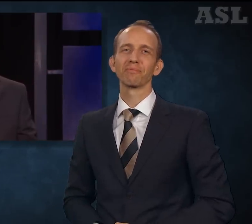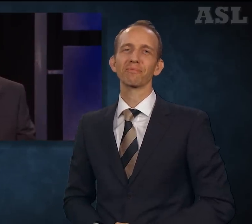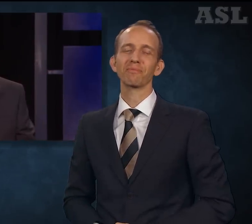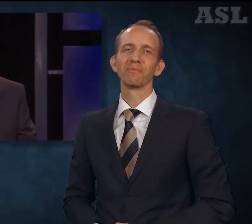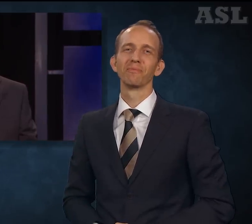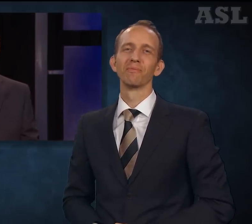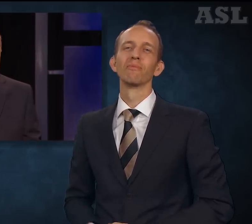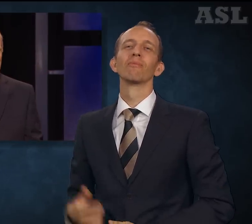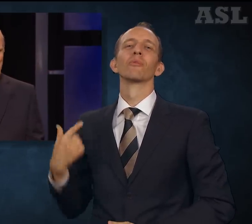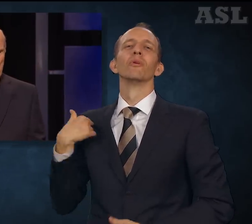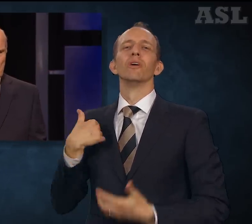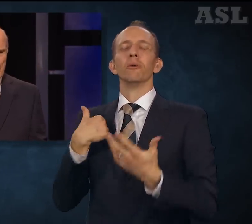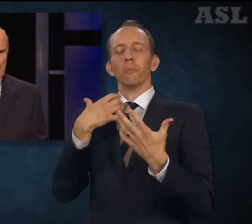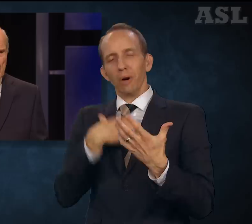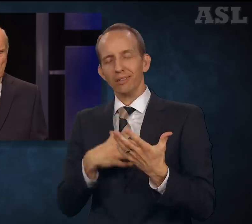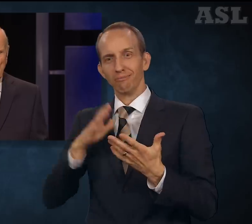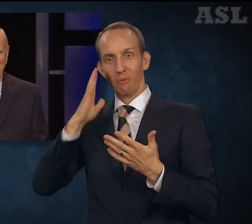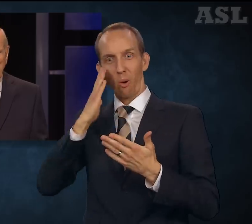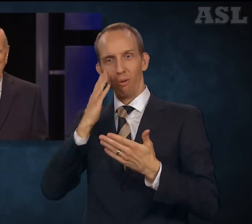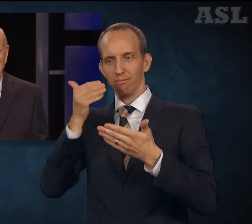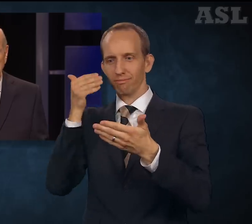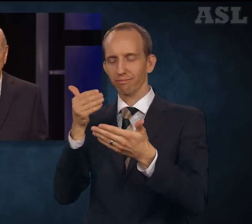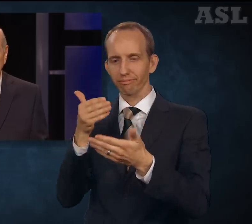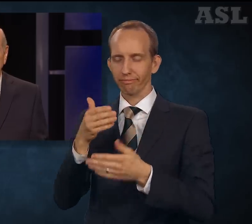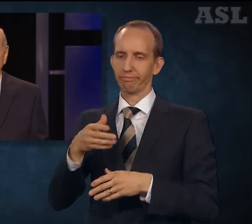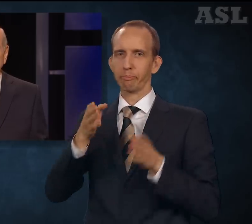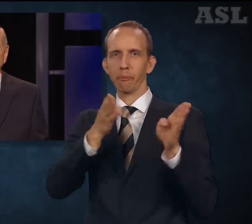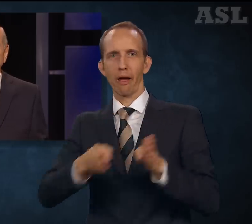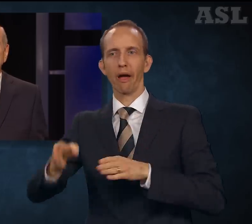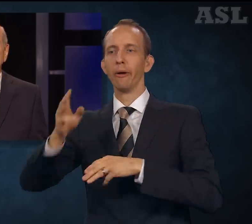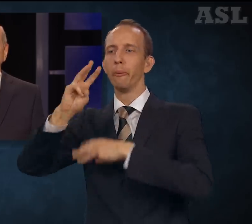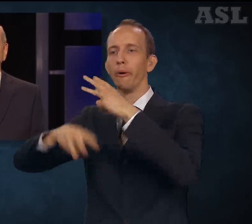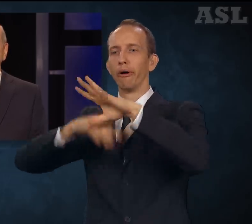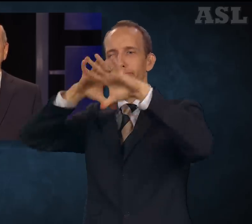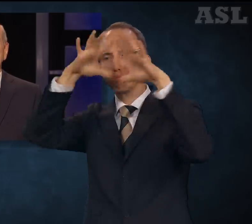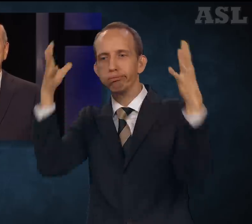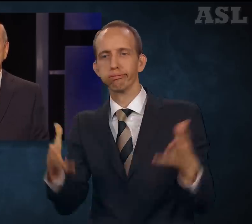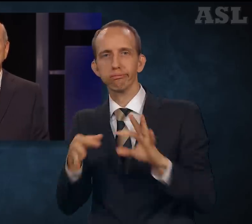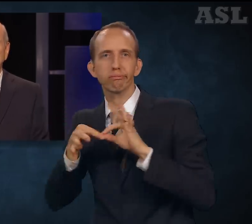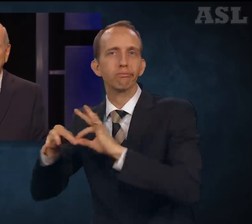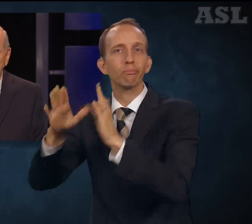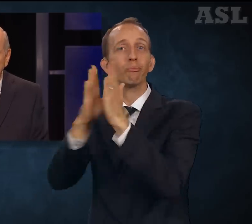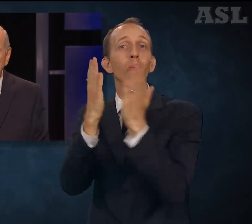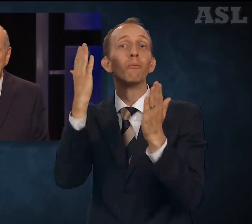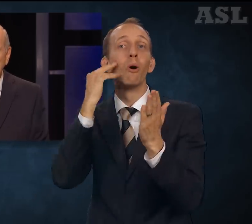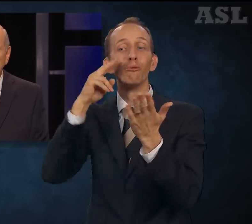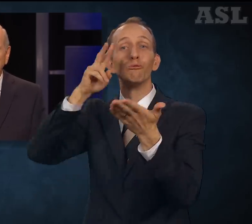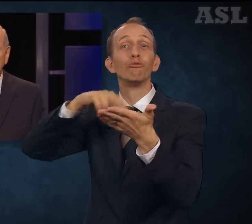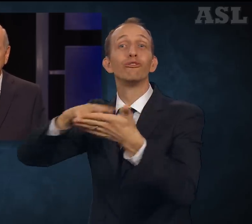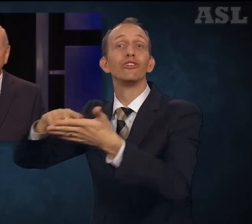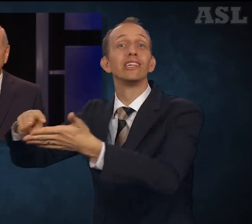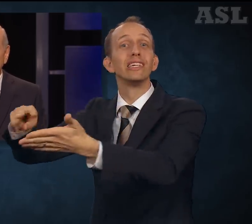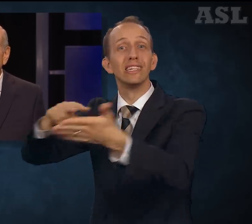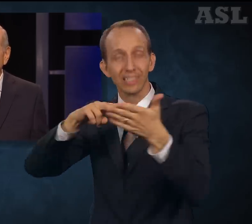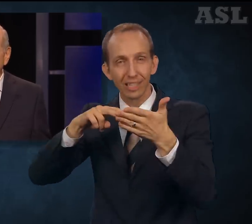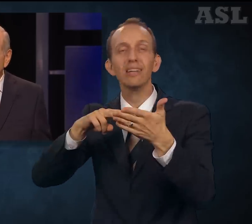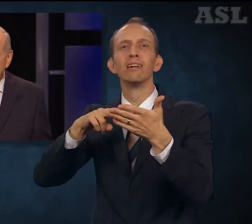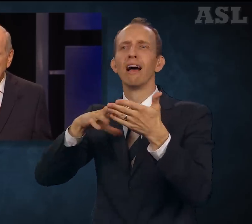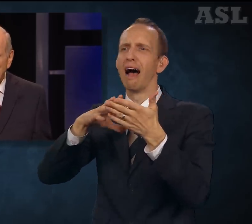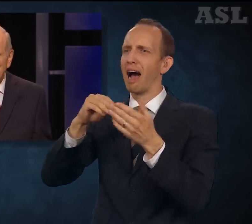ONE OF YOU, ABOUT YOUR EXPERIENCES IN PREPARING FOR OUR WORLDWIDE GATHERING.